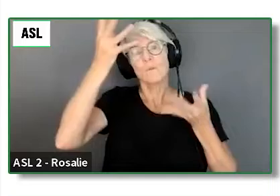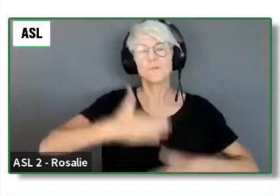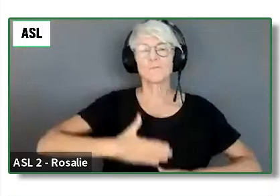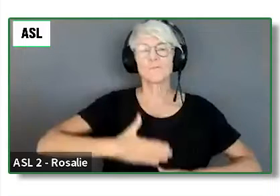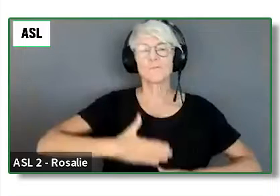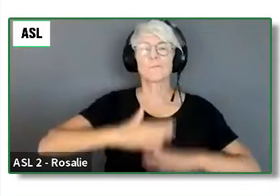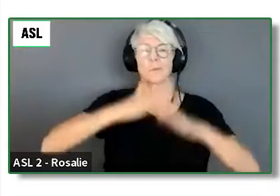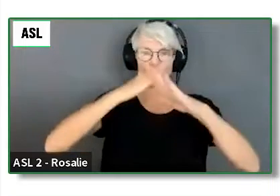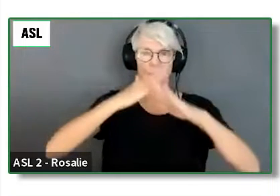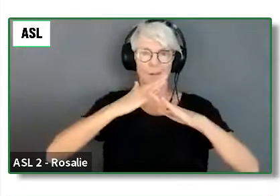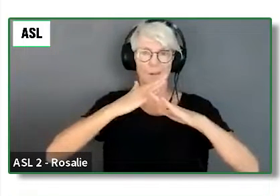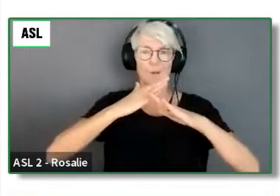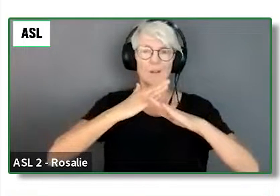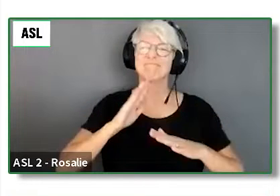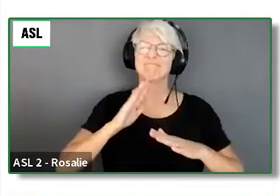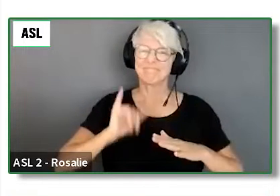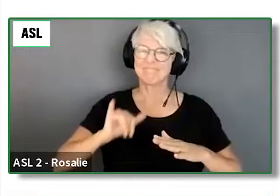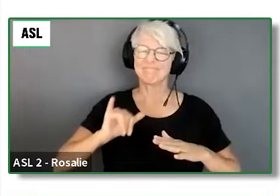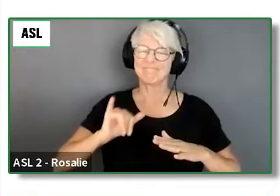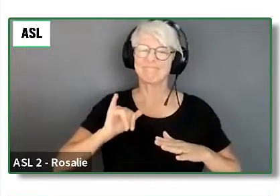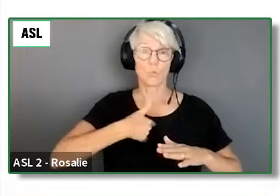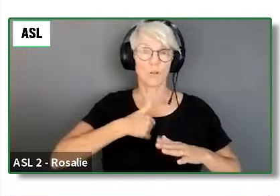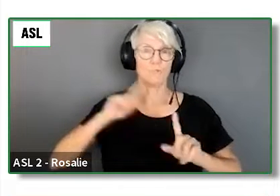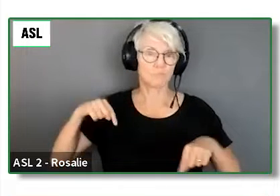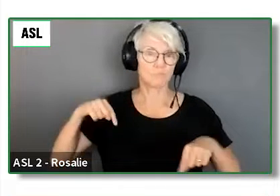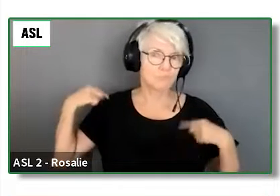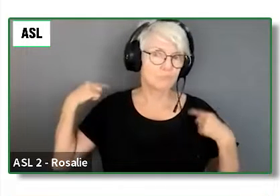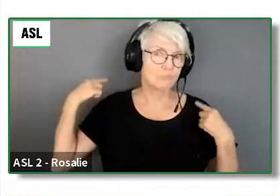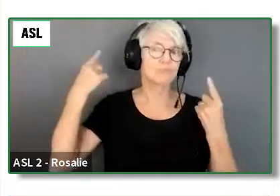spent a good part of my career working to eliminate.